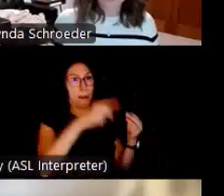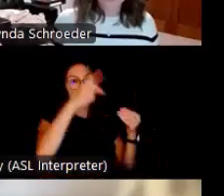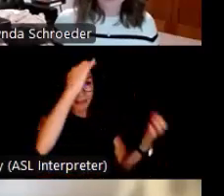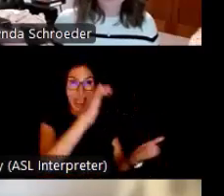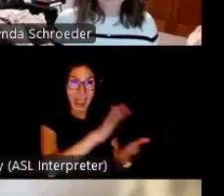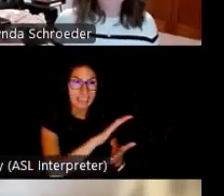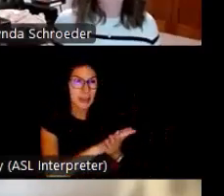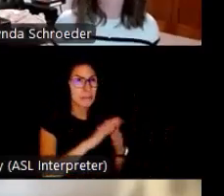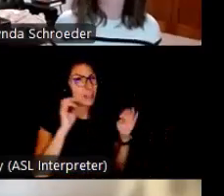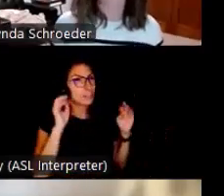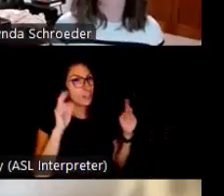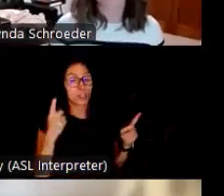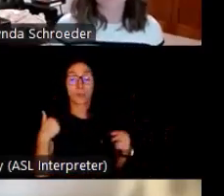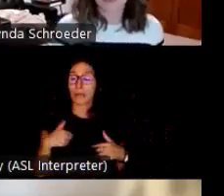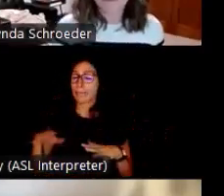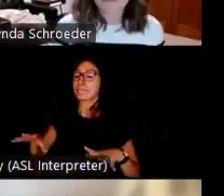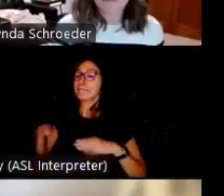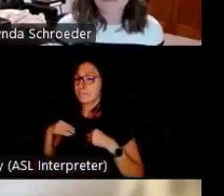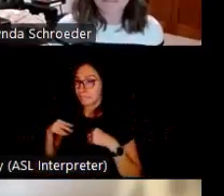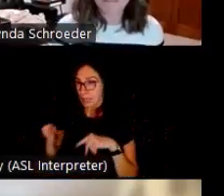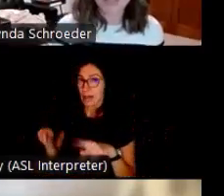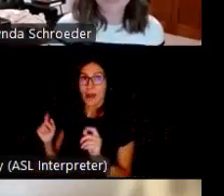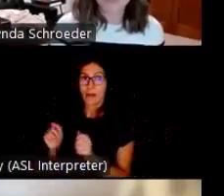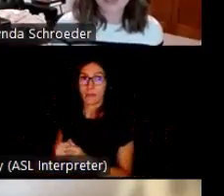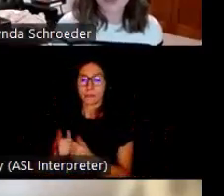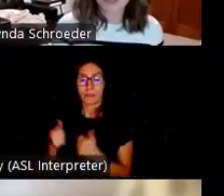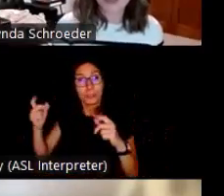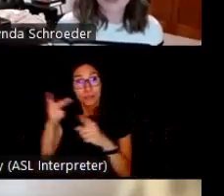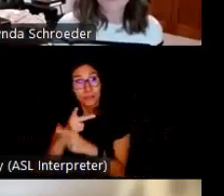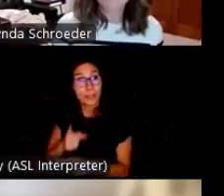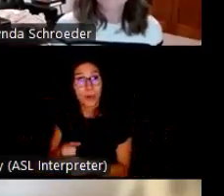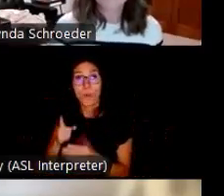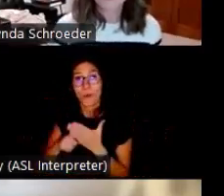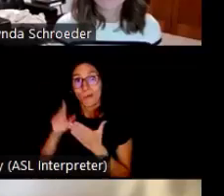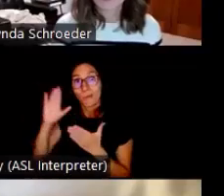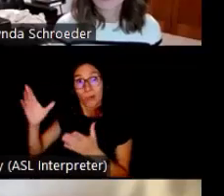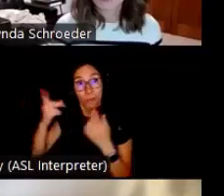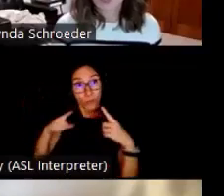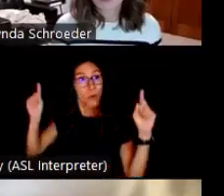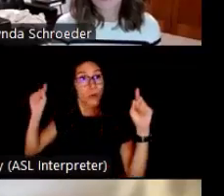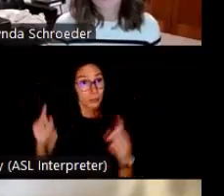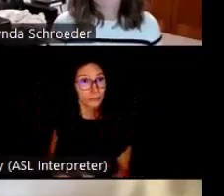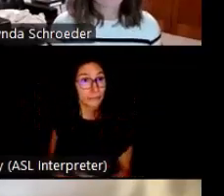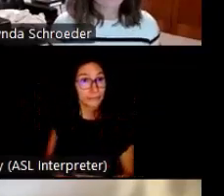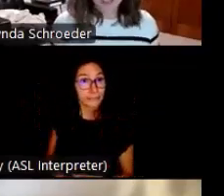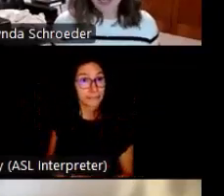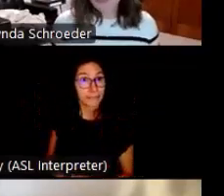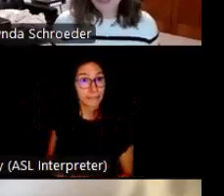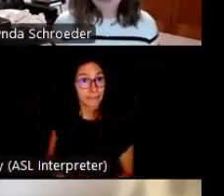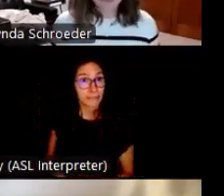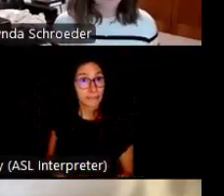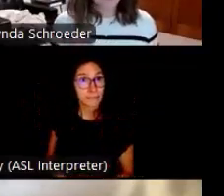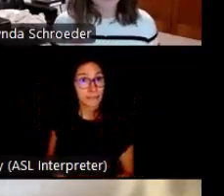And then we said, but what message will work? Because here's what we know. And so that-- it's time intensive.